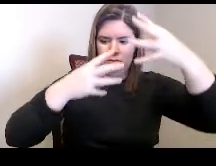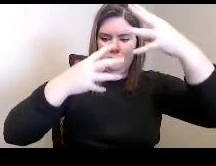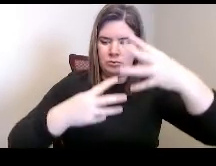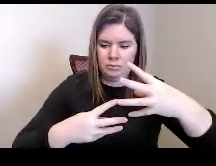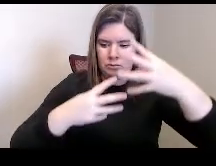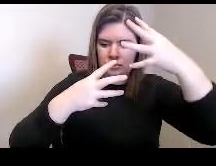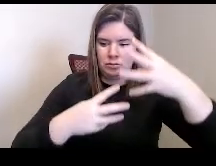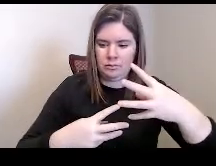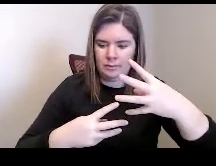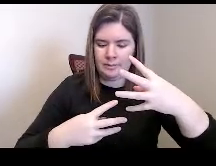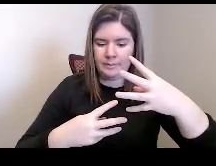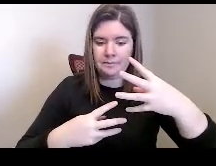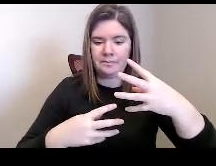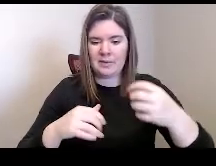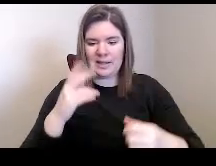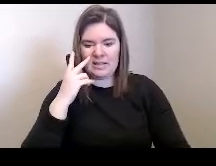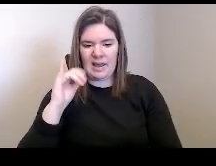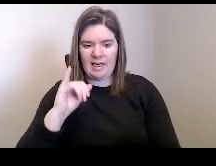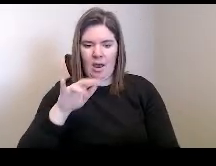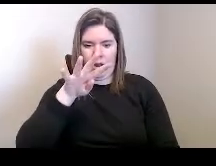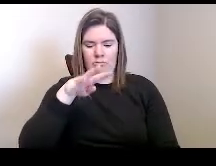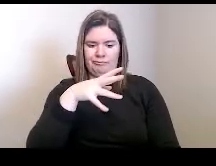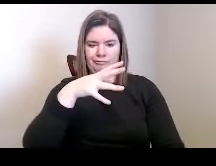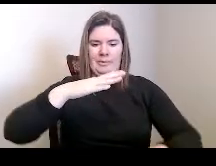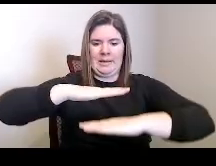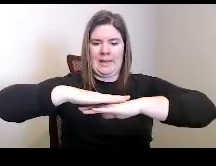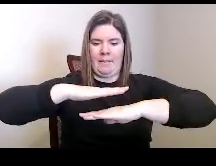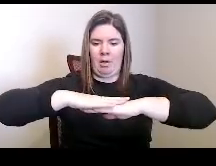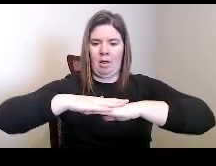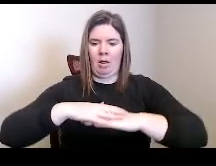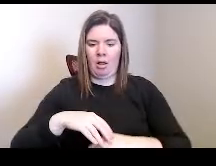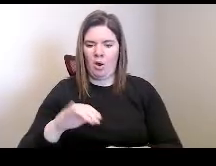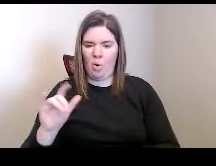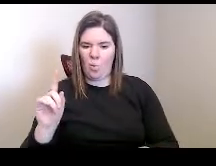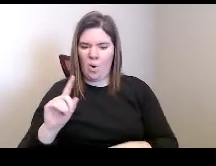table where this warning applies. But the main thing I wanted to show you